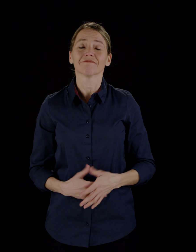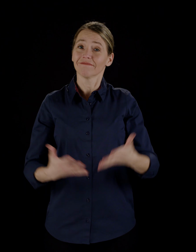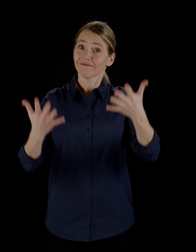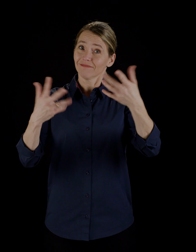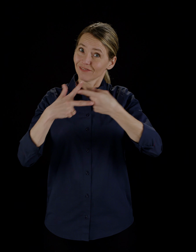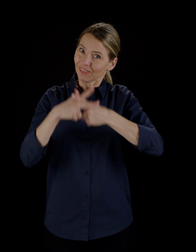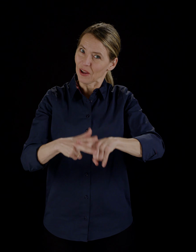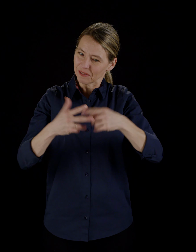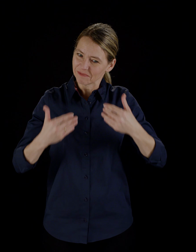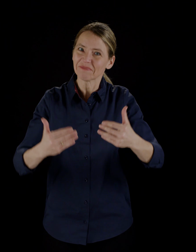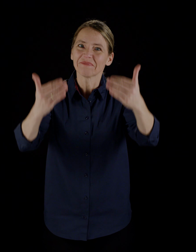Let's begin!